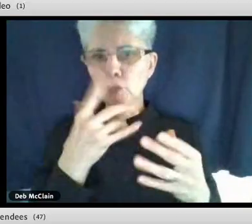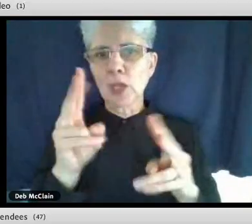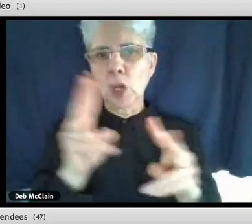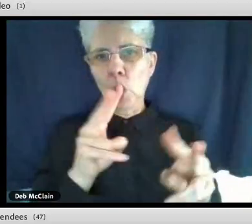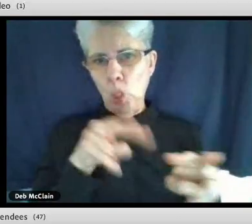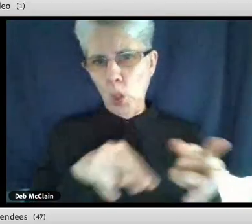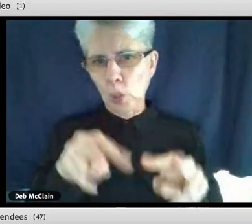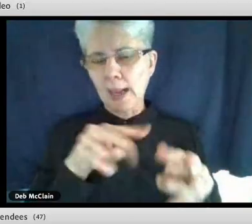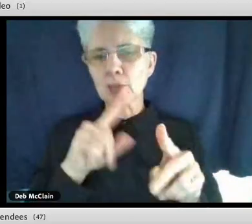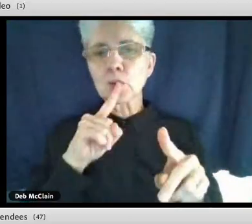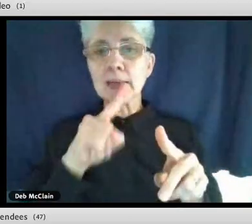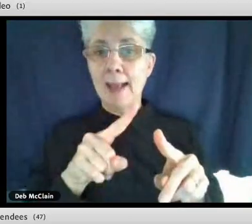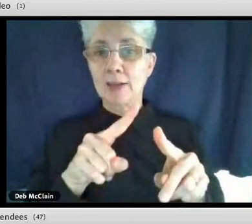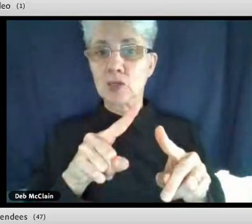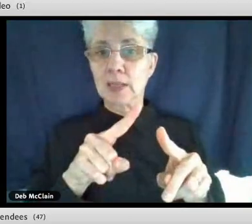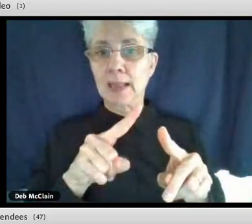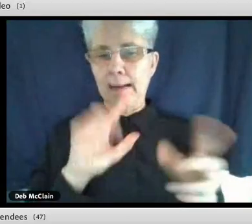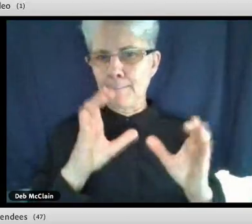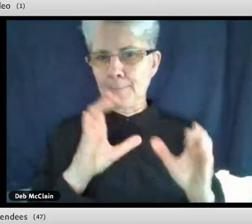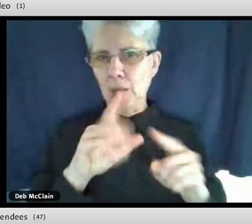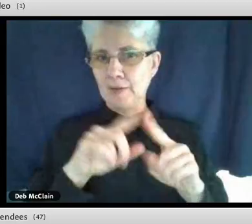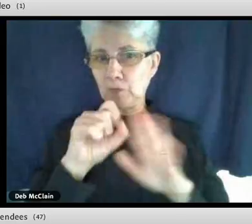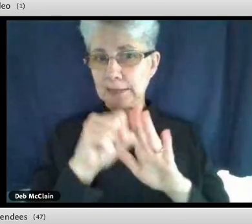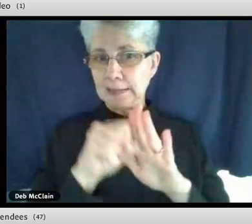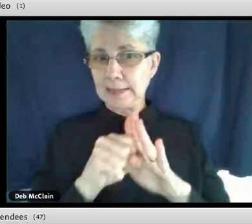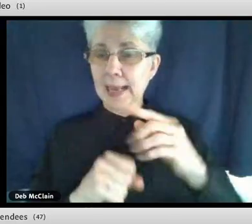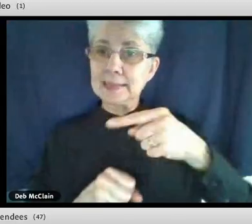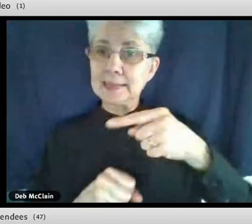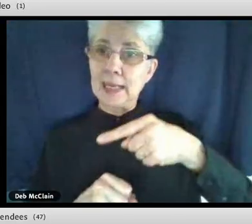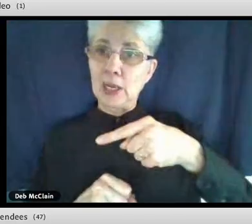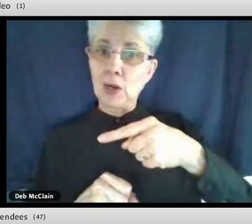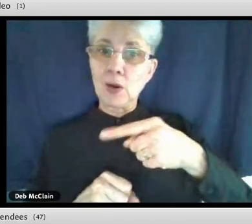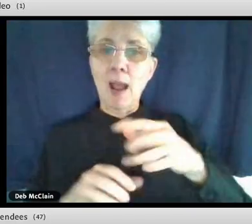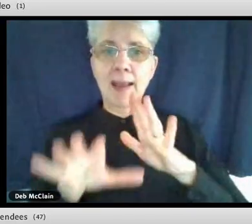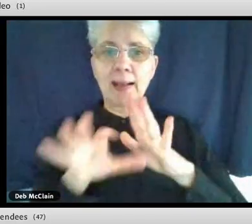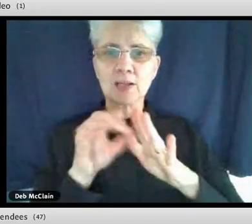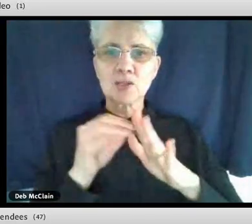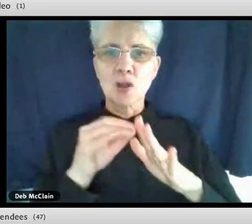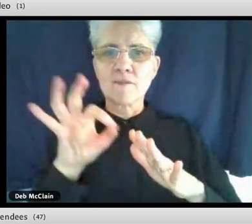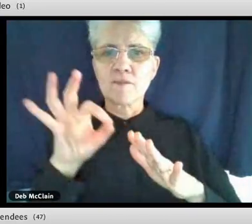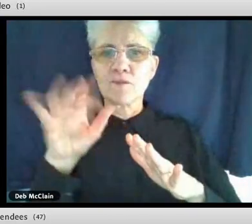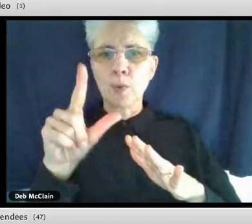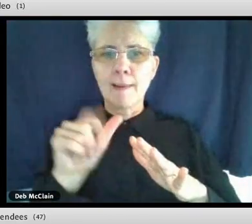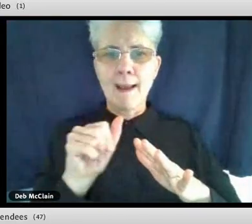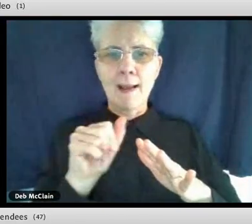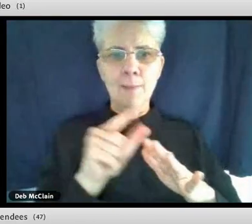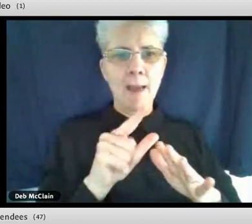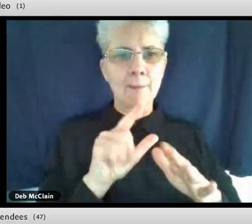so you can actually, you know, compare different states. So here I clicked on Florida and Alabama just to compare the two,